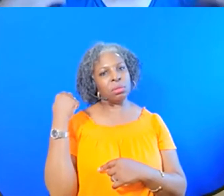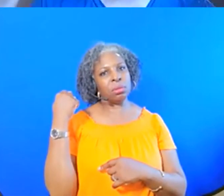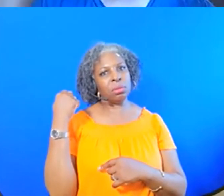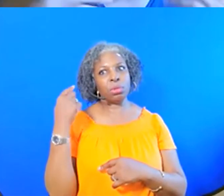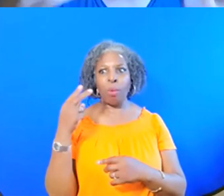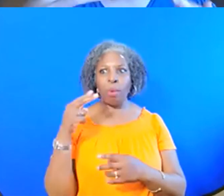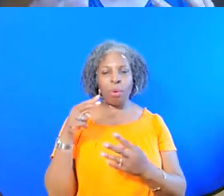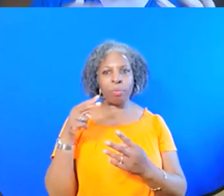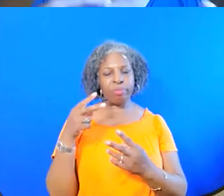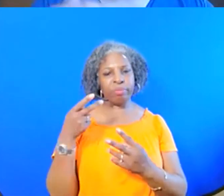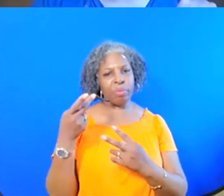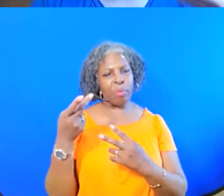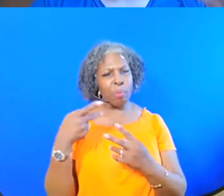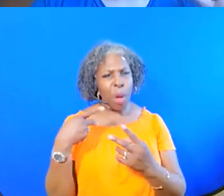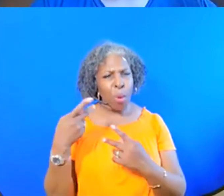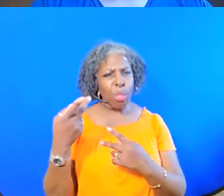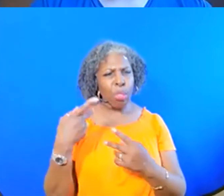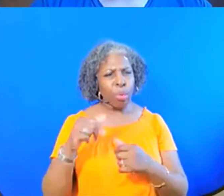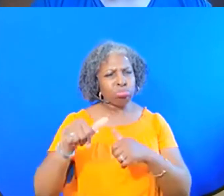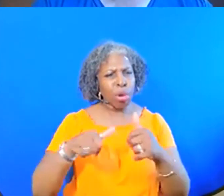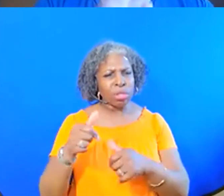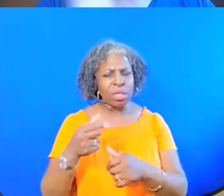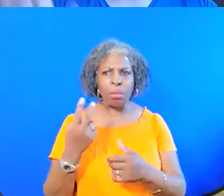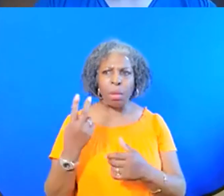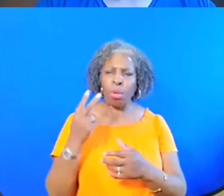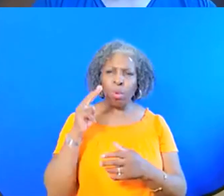how does that process work for you of like, looking backwards and looking forwards,